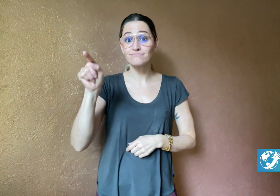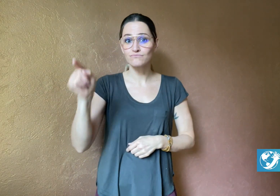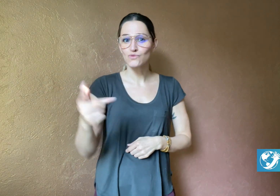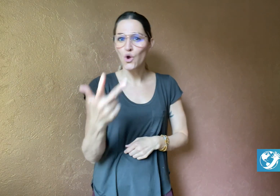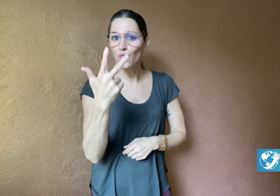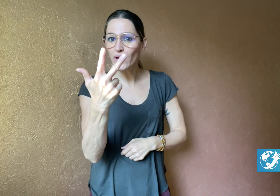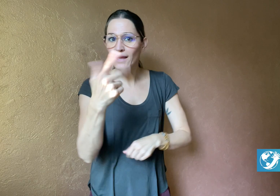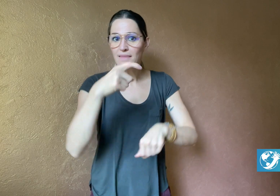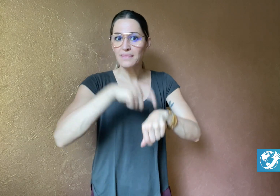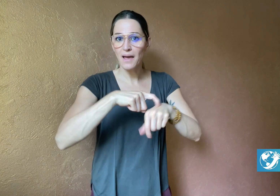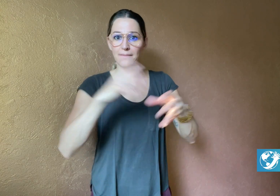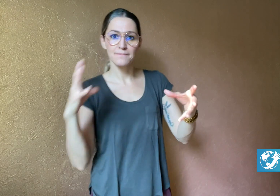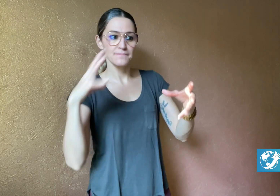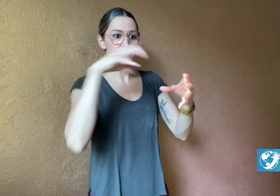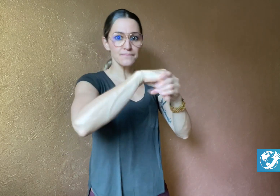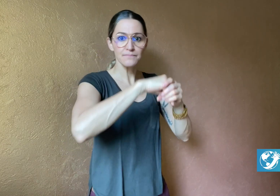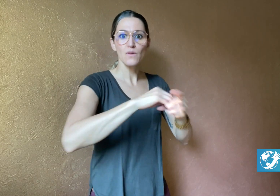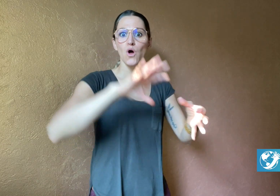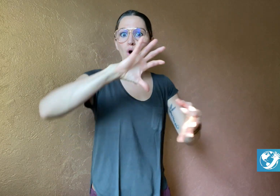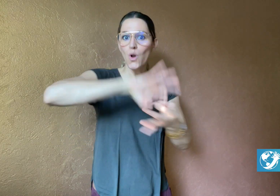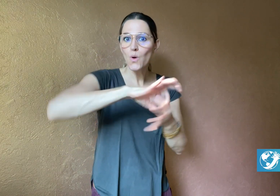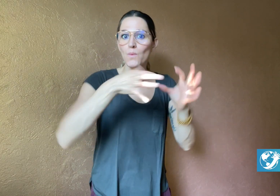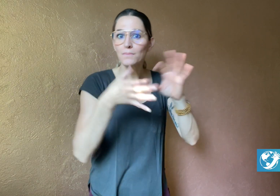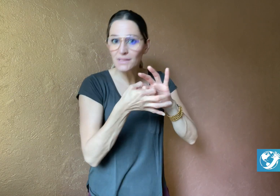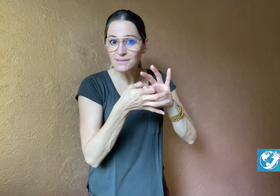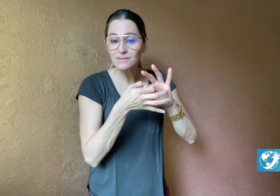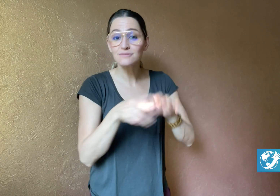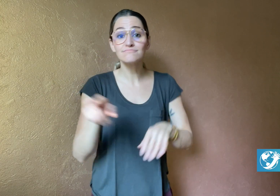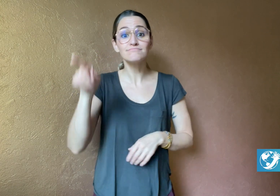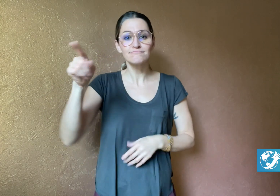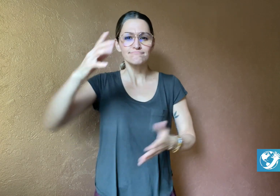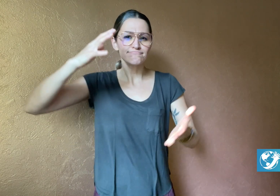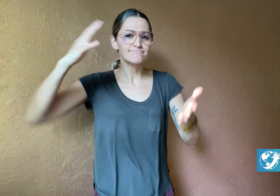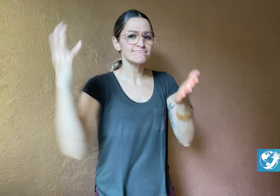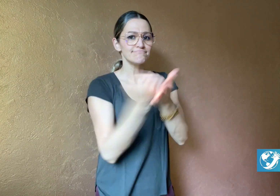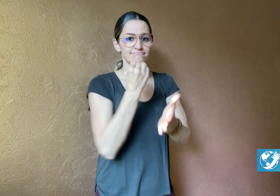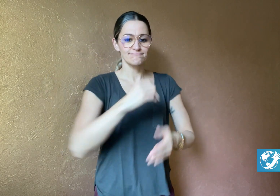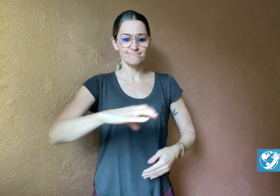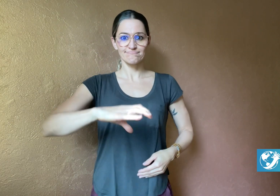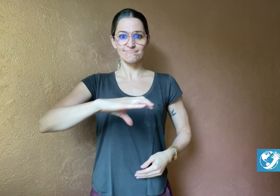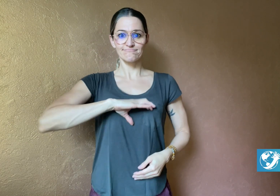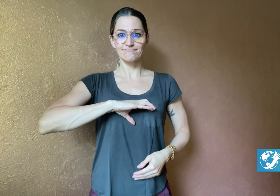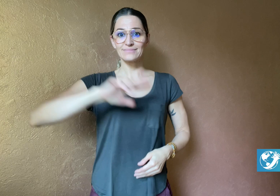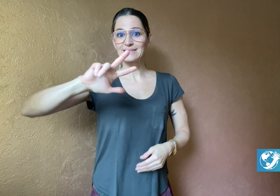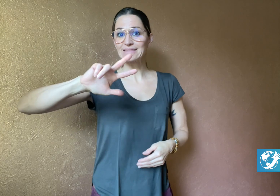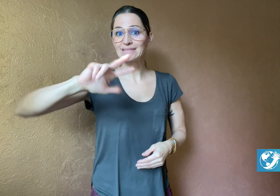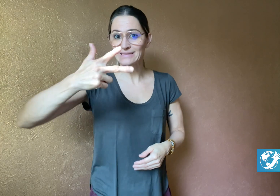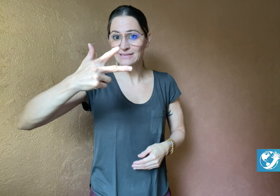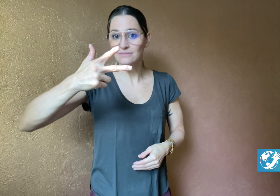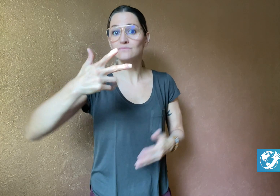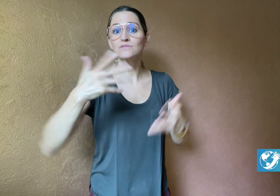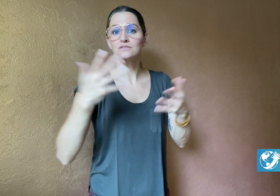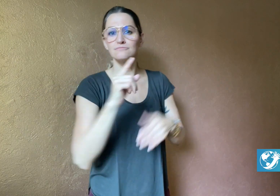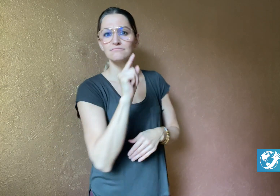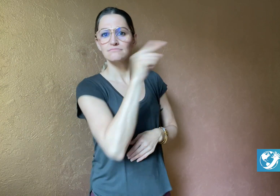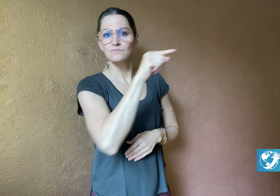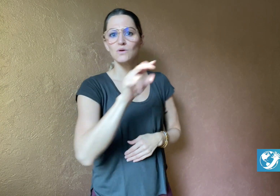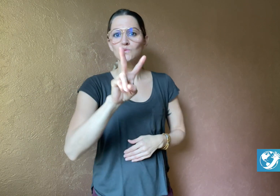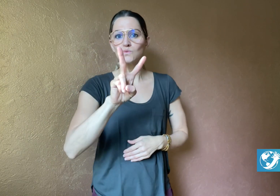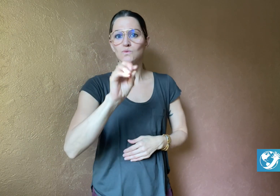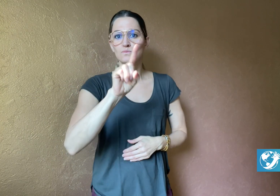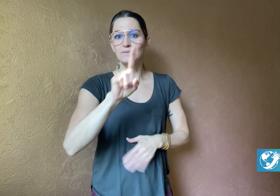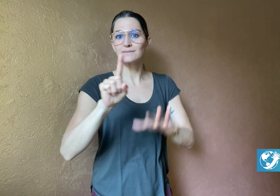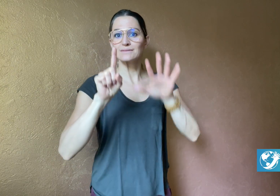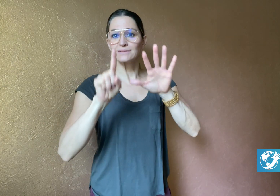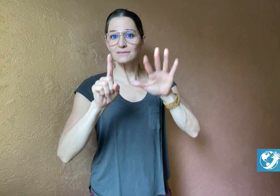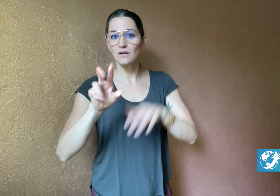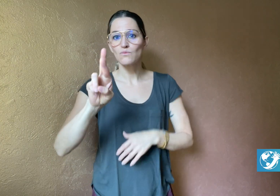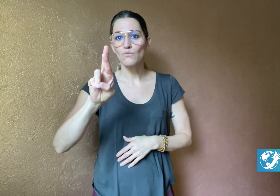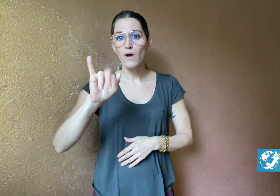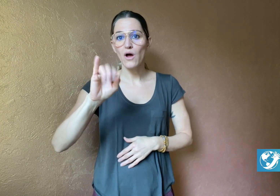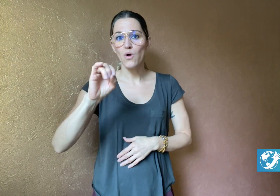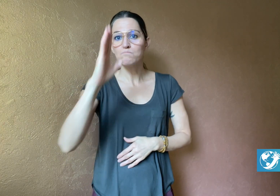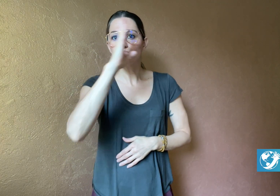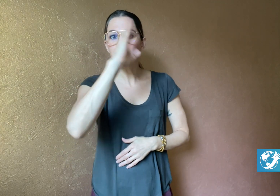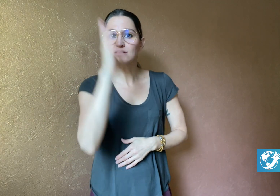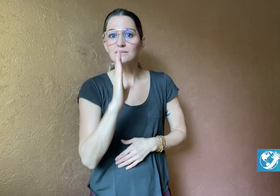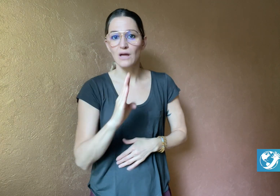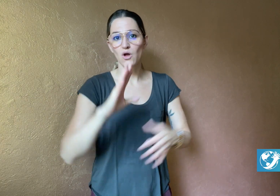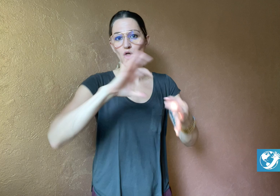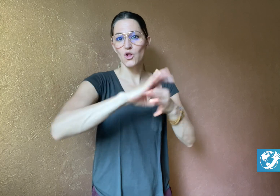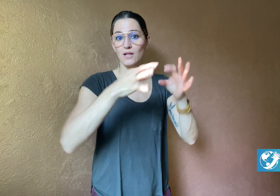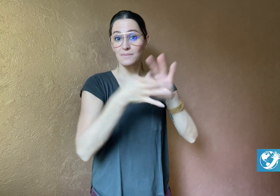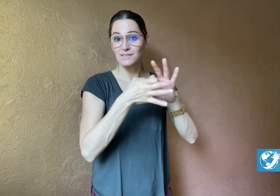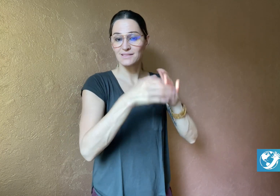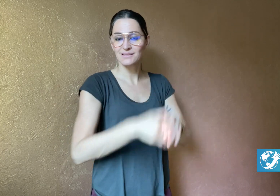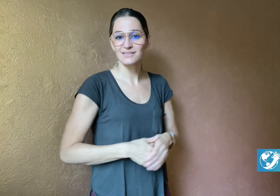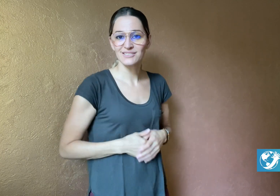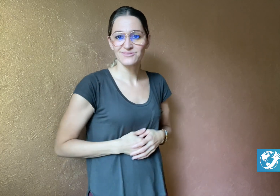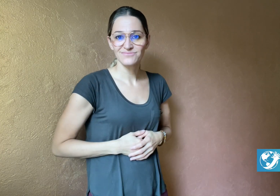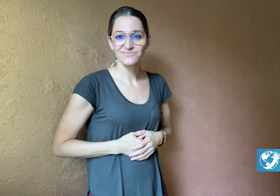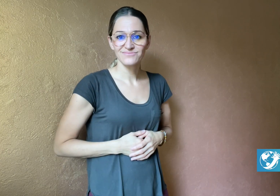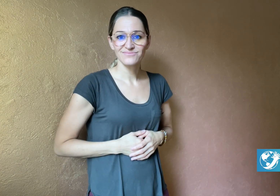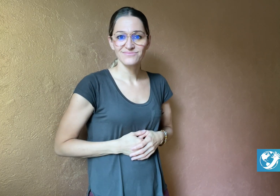He is a 3-time Olympian and has won a bronze medal in 2016 Rio Olympics.